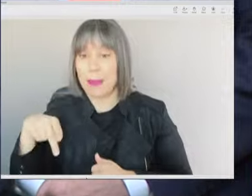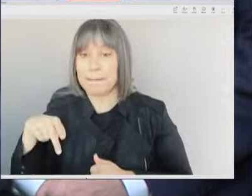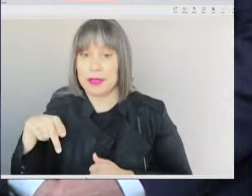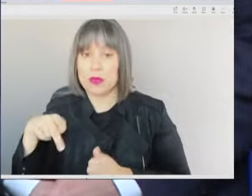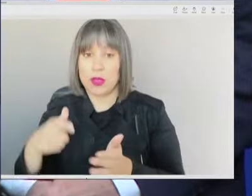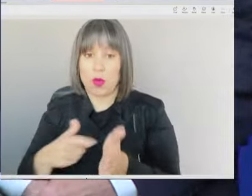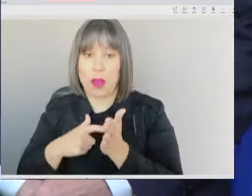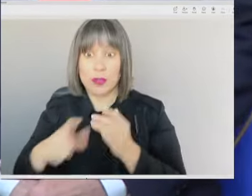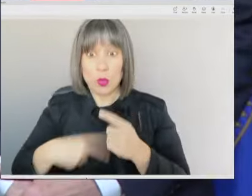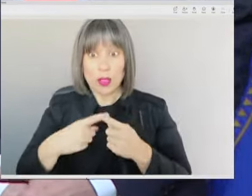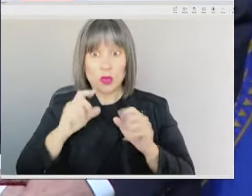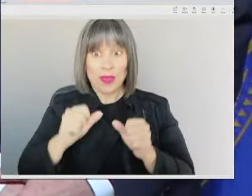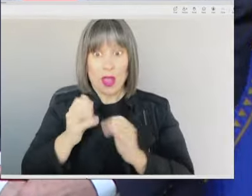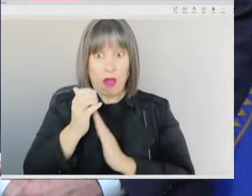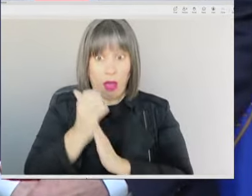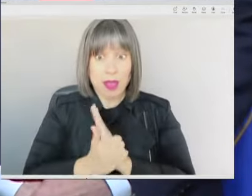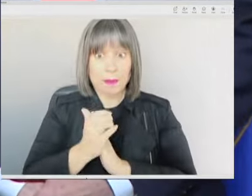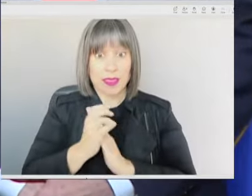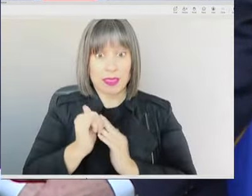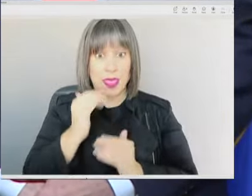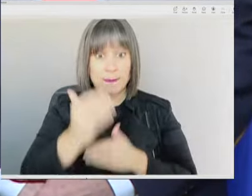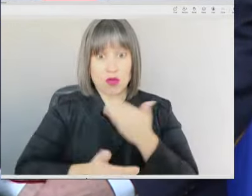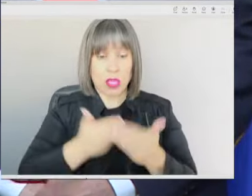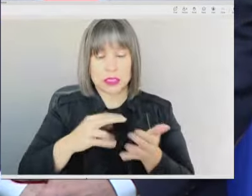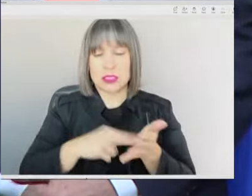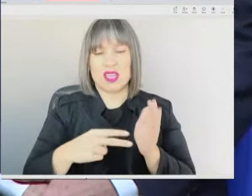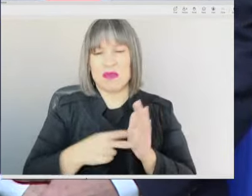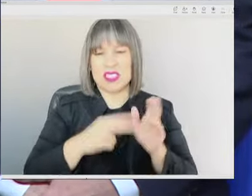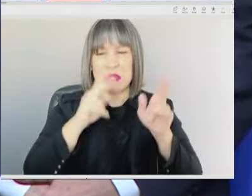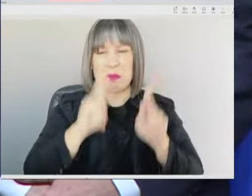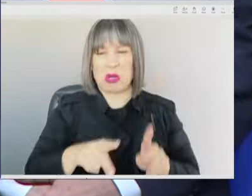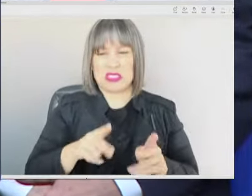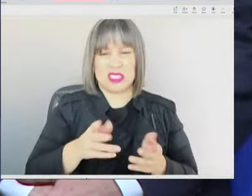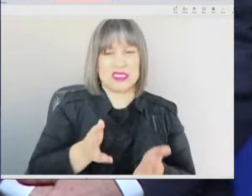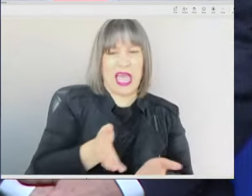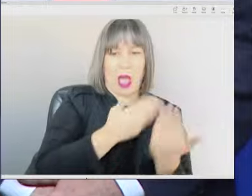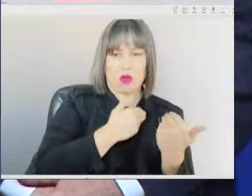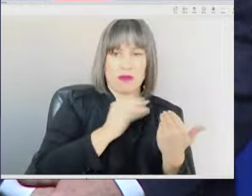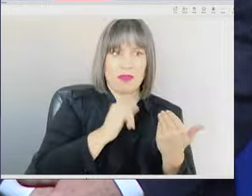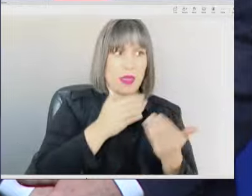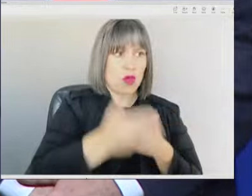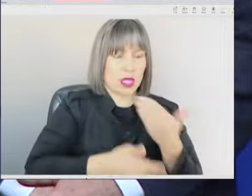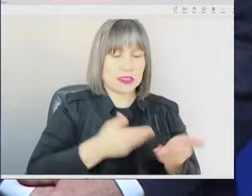that takes the person out of the process as well, making it easier on the beneficiary too. And so,